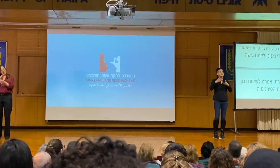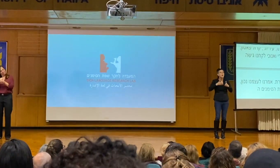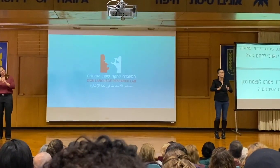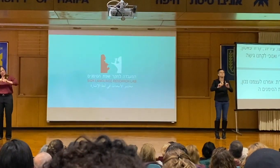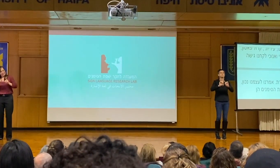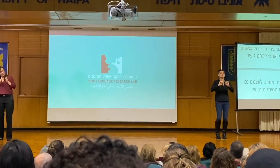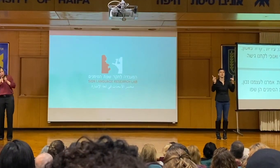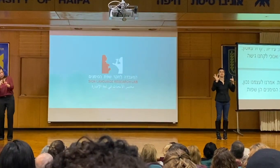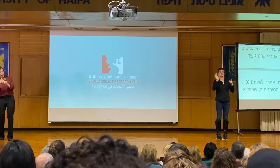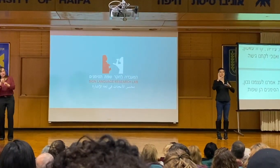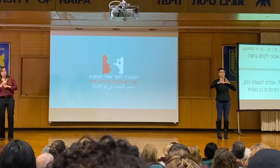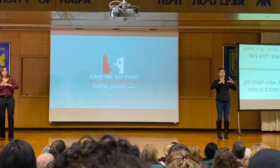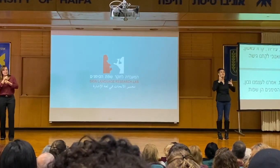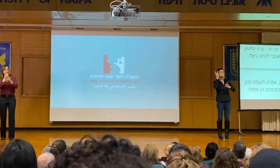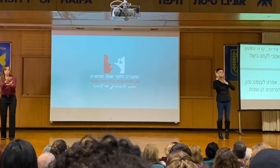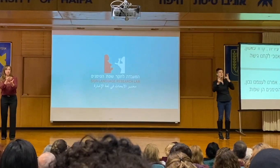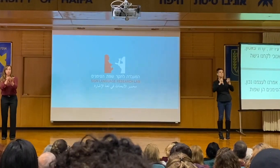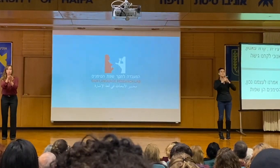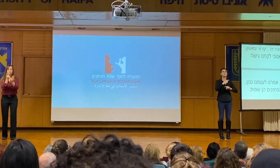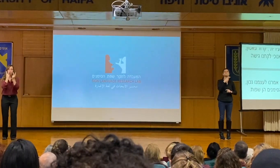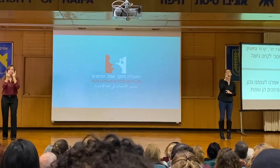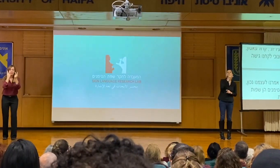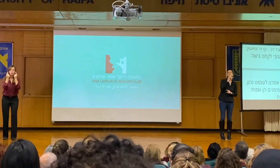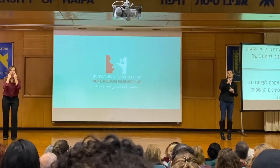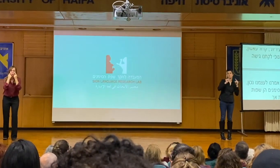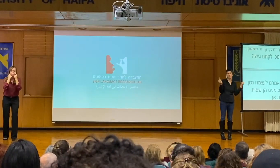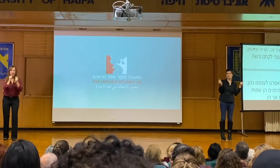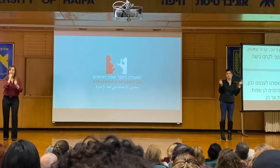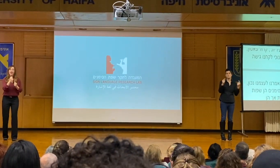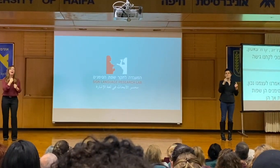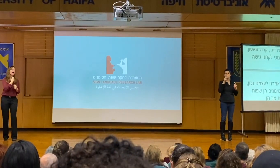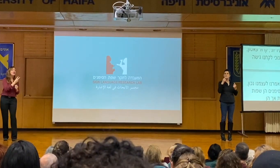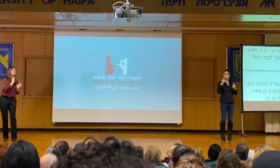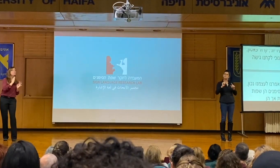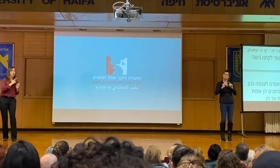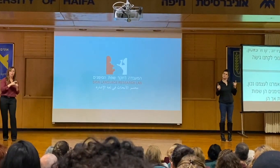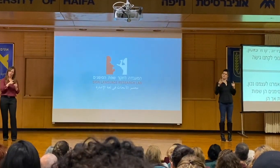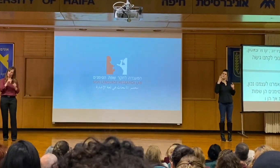In memory of Prof. Irit Meir who was the head of the lab for many years, and passed away 2 years ago.